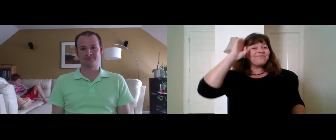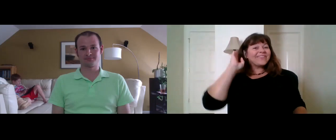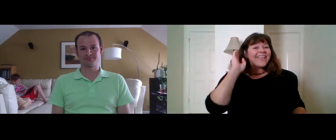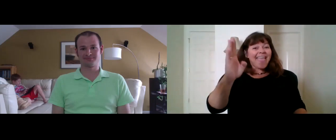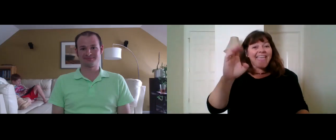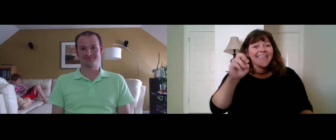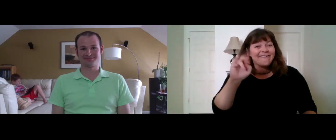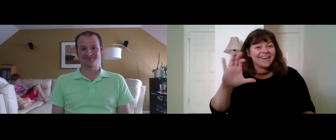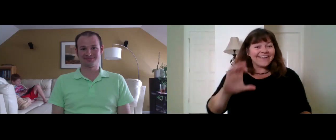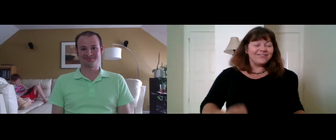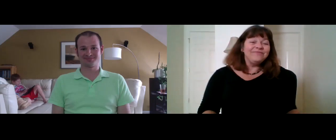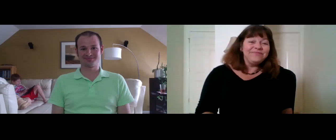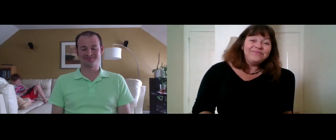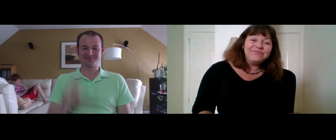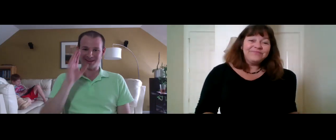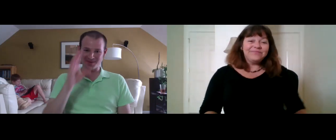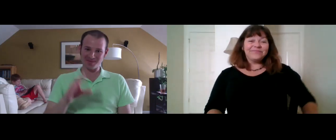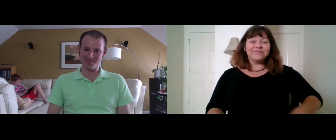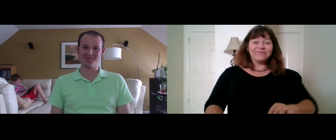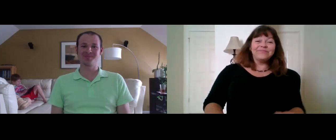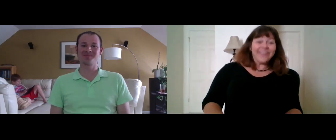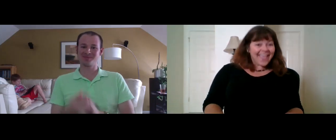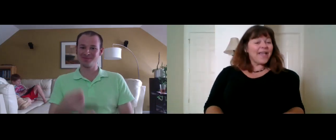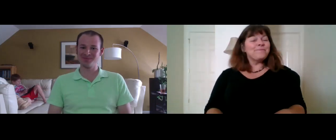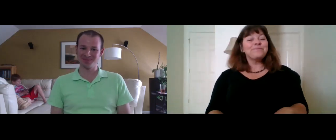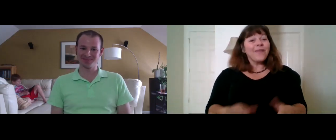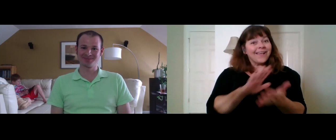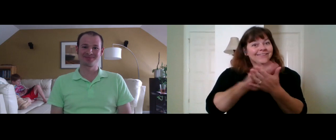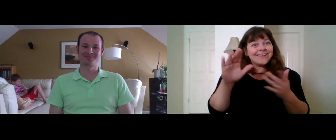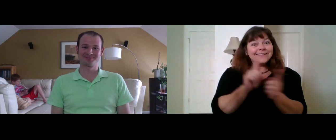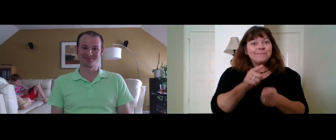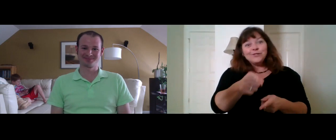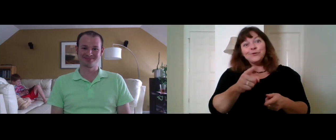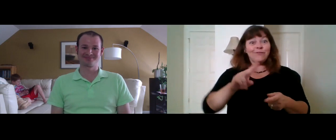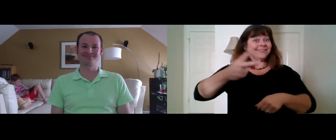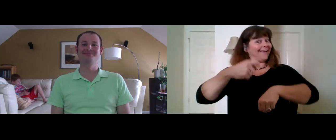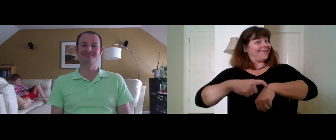Hi Eric! Hello Nice to meet you for the second time!